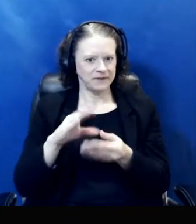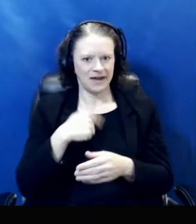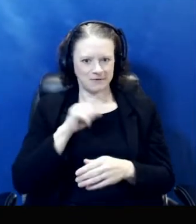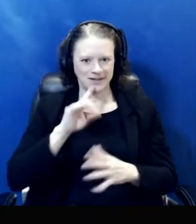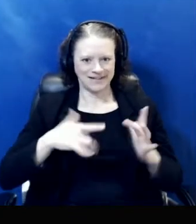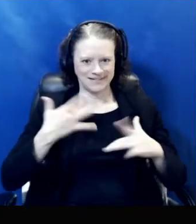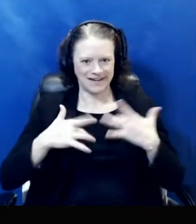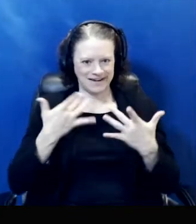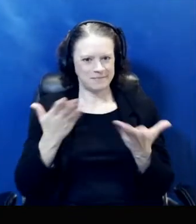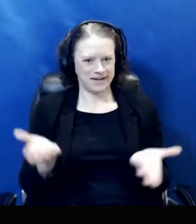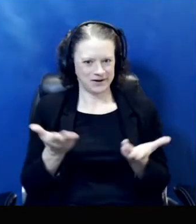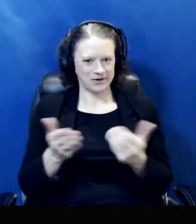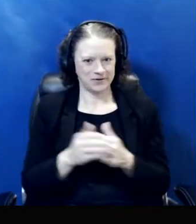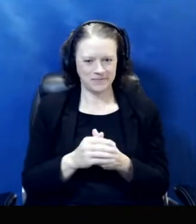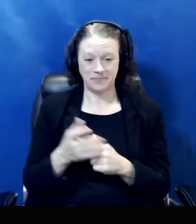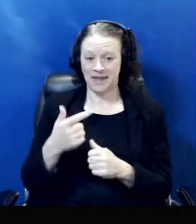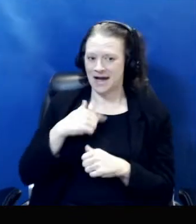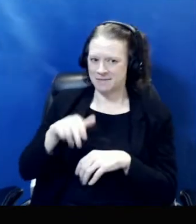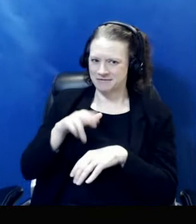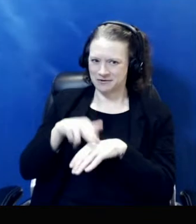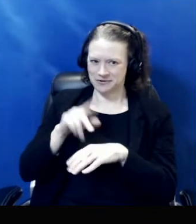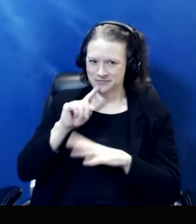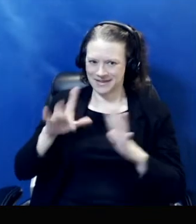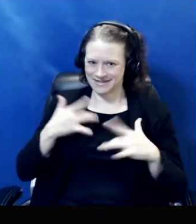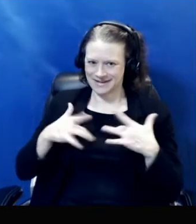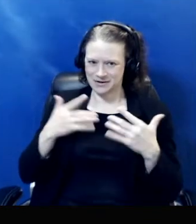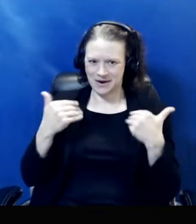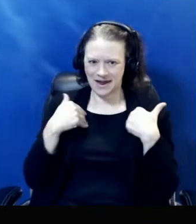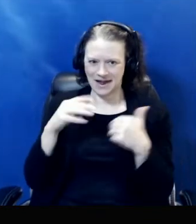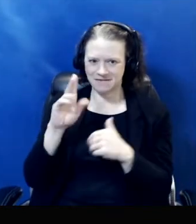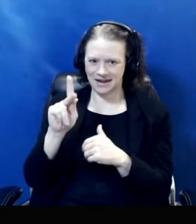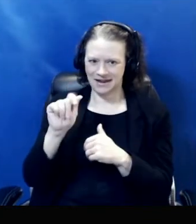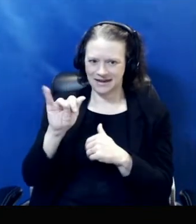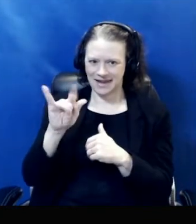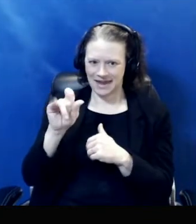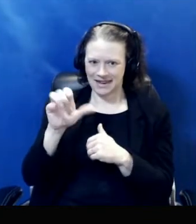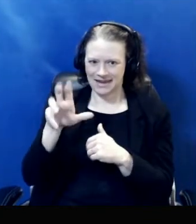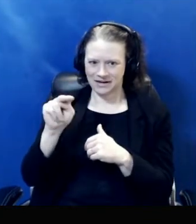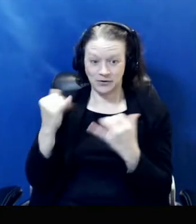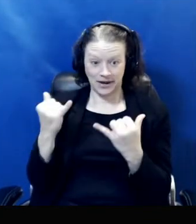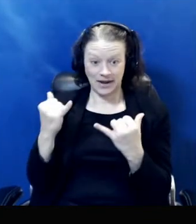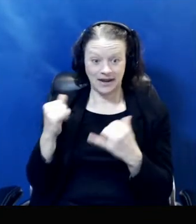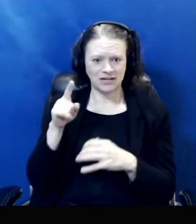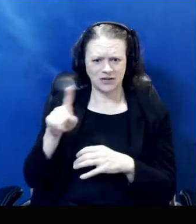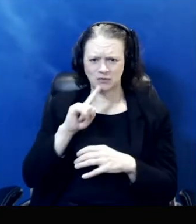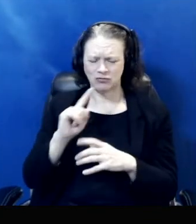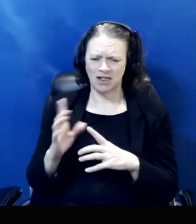And I'm, of course, very excited to have Kaitlyn today, because she really is the mastermind behind most of what